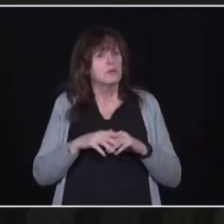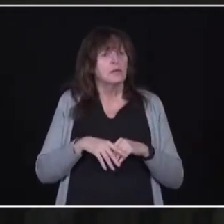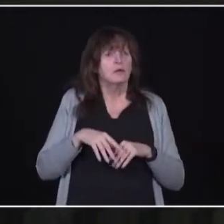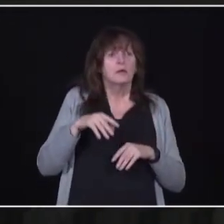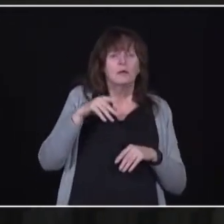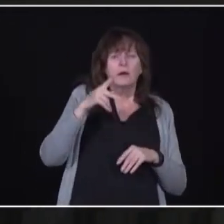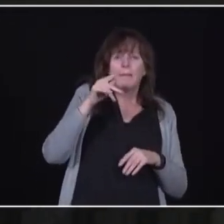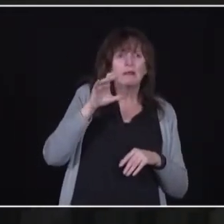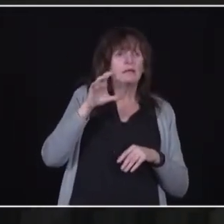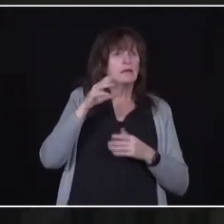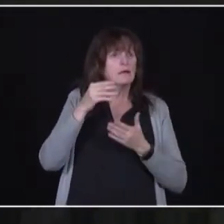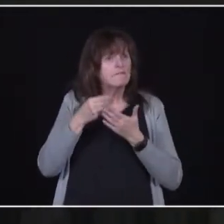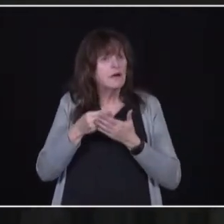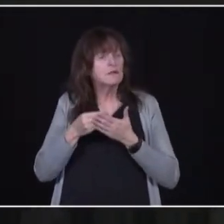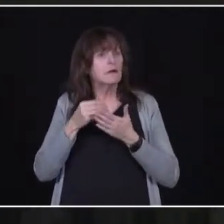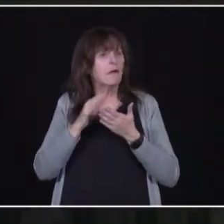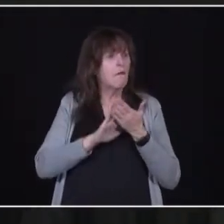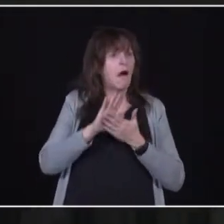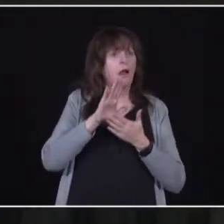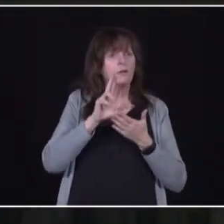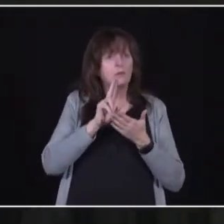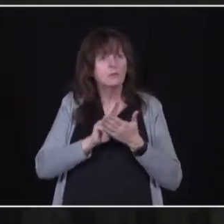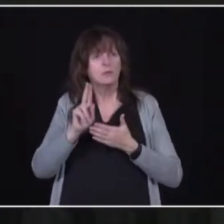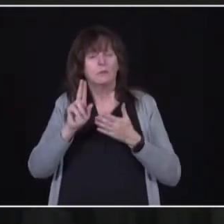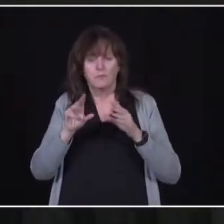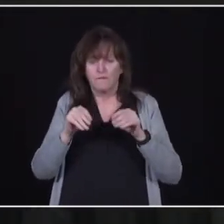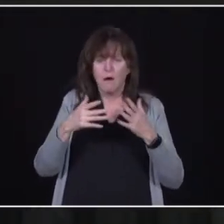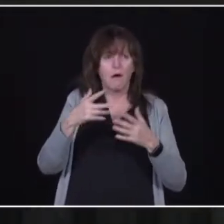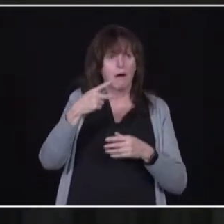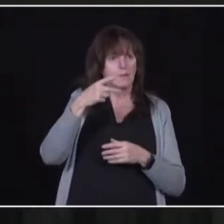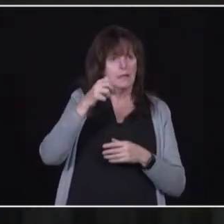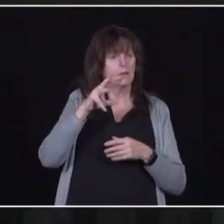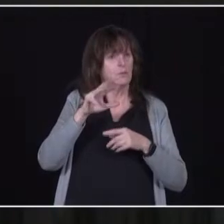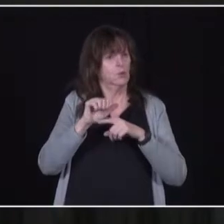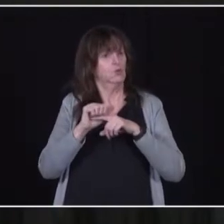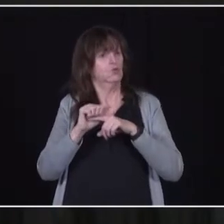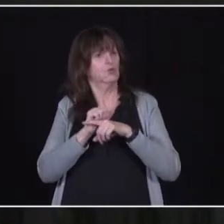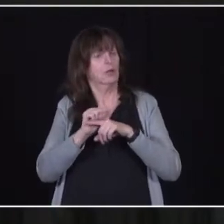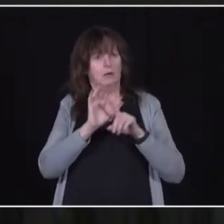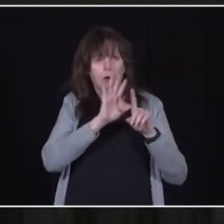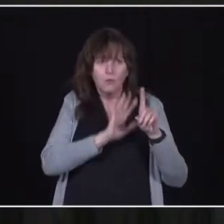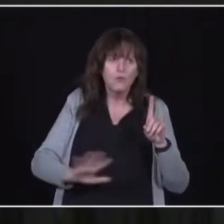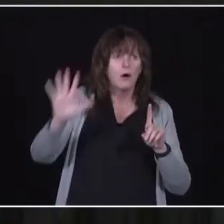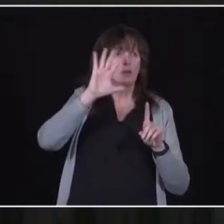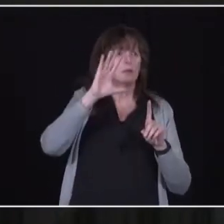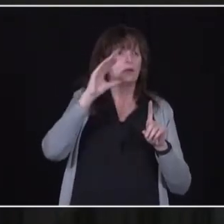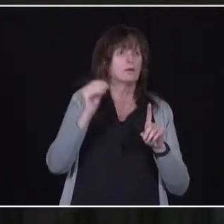We have kept our eye on the ball this whole time. They queue. Minister Romano?